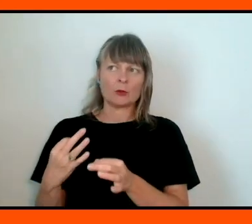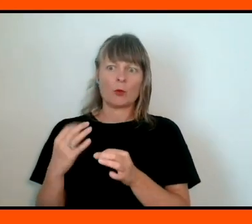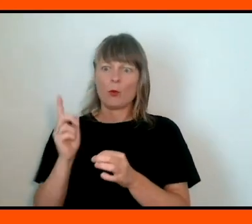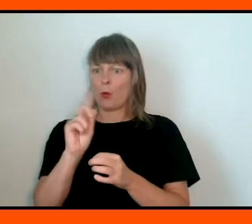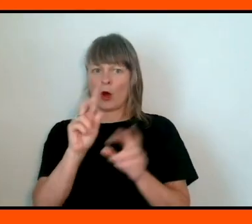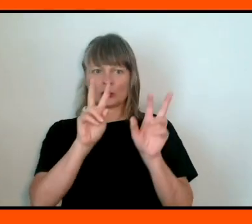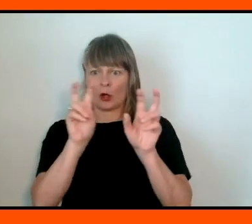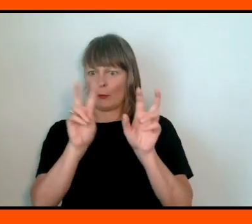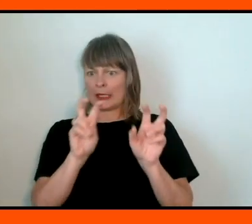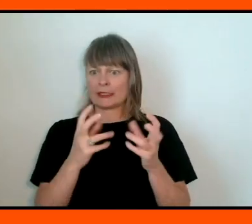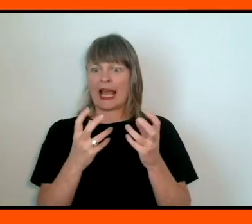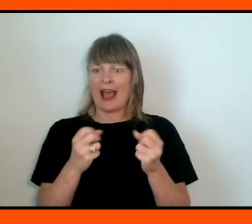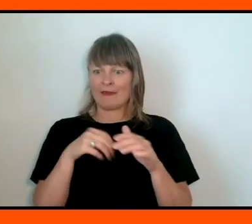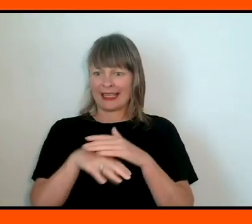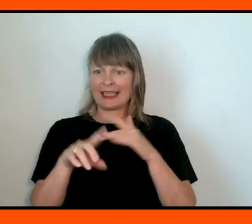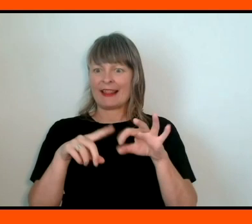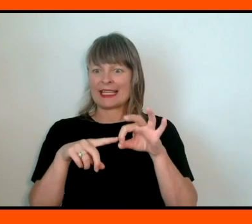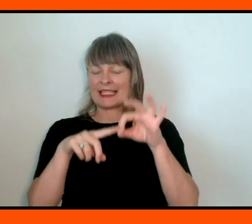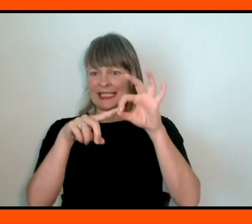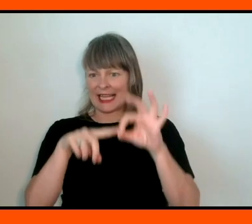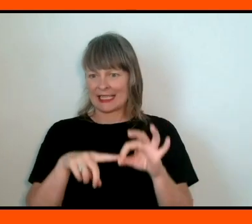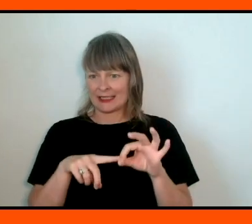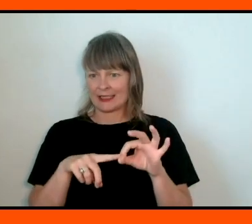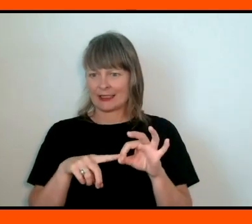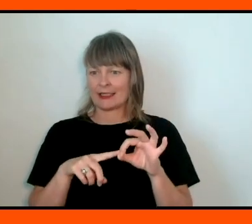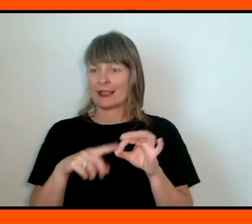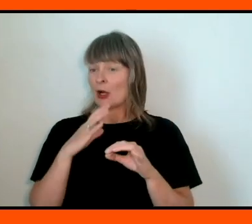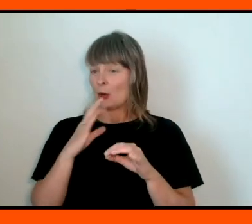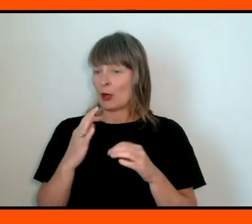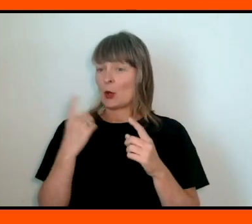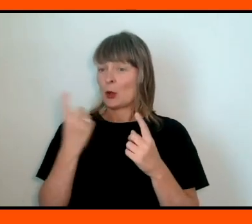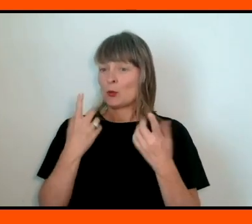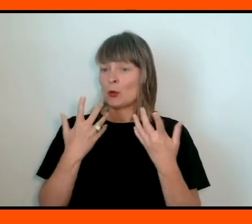but who will actually assess the submissions? I can go.